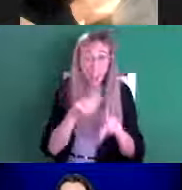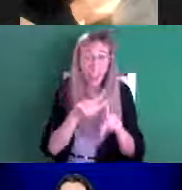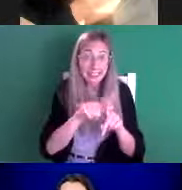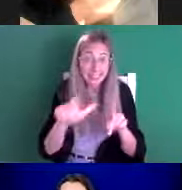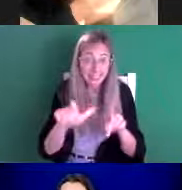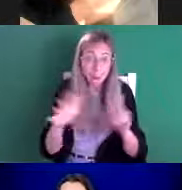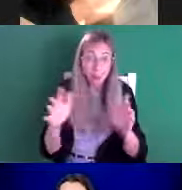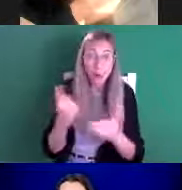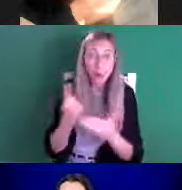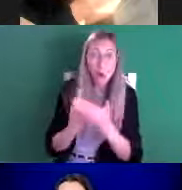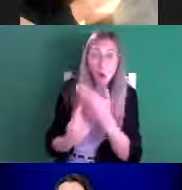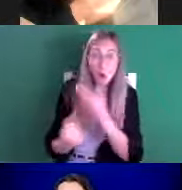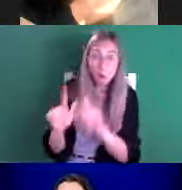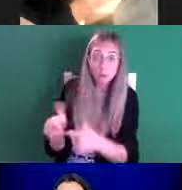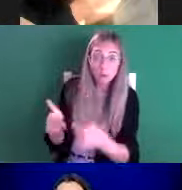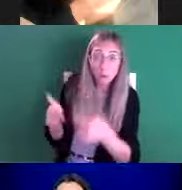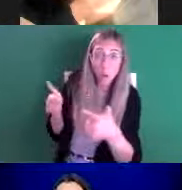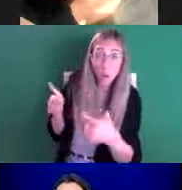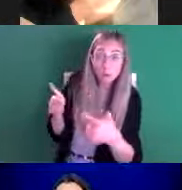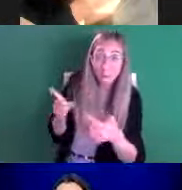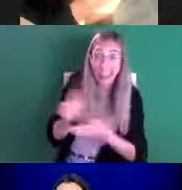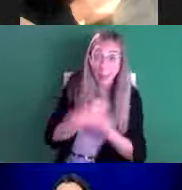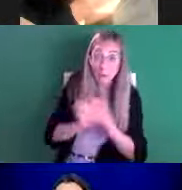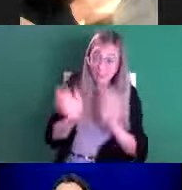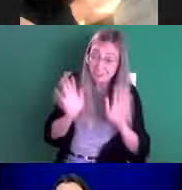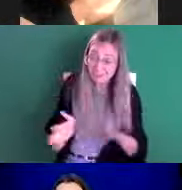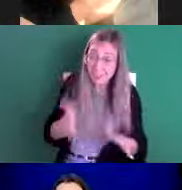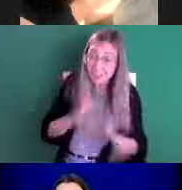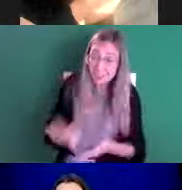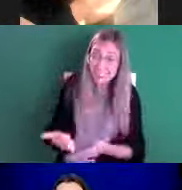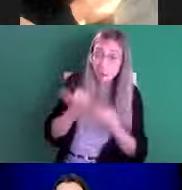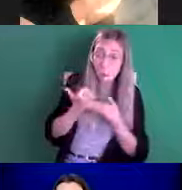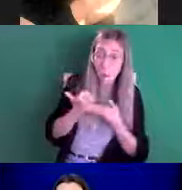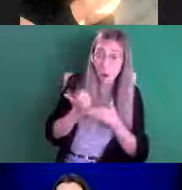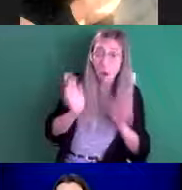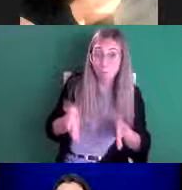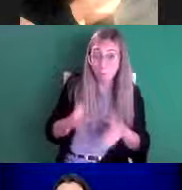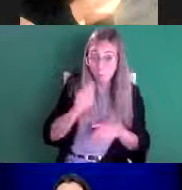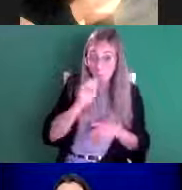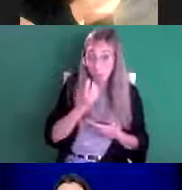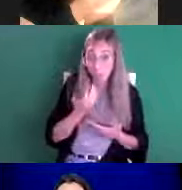need that support at the gallery because you can't you need their technical setup there